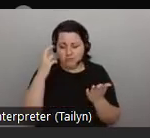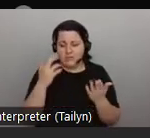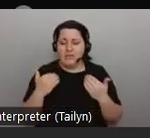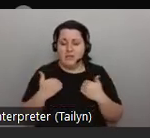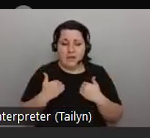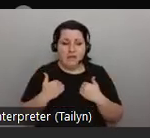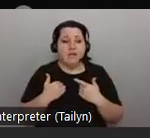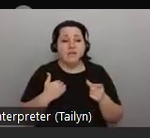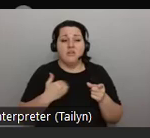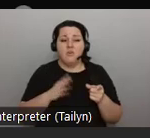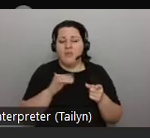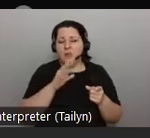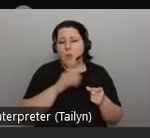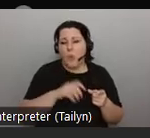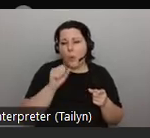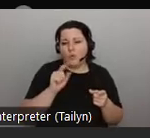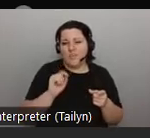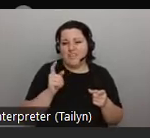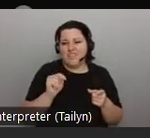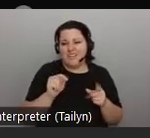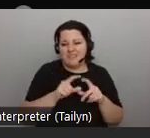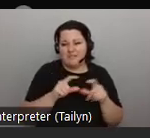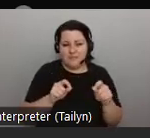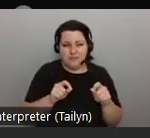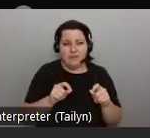to edit it, it might disappear and not have that background anymore. So that's why I have it.